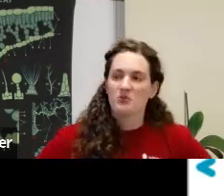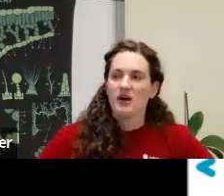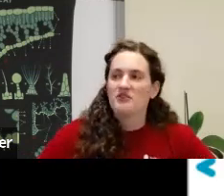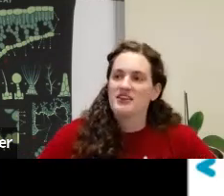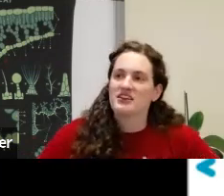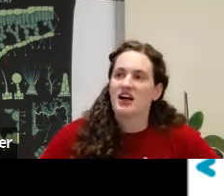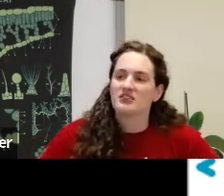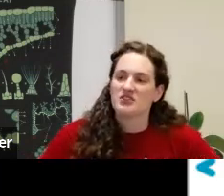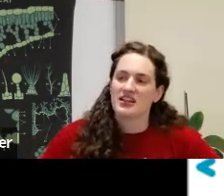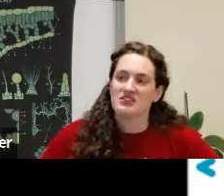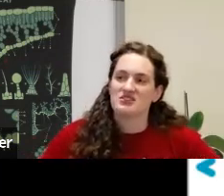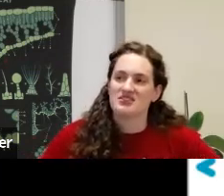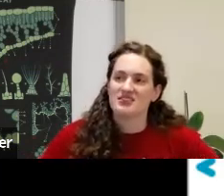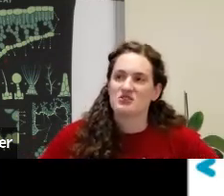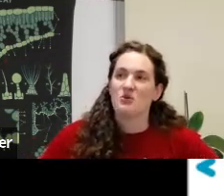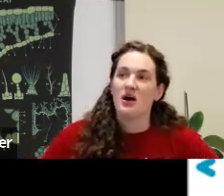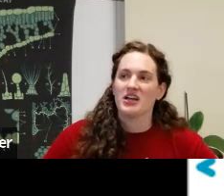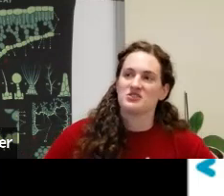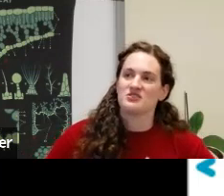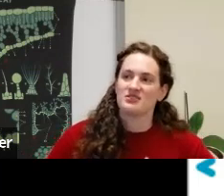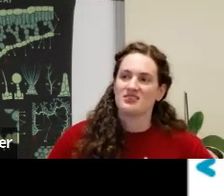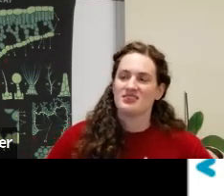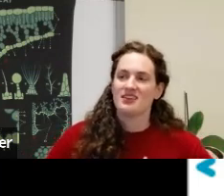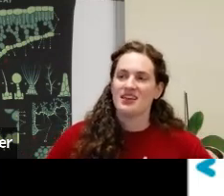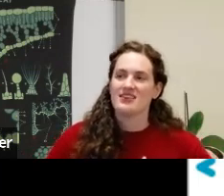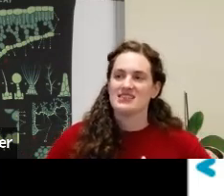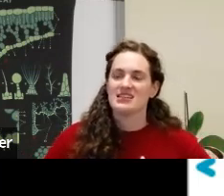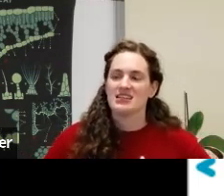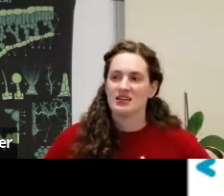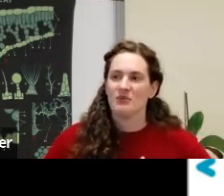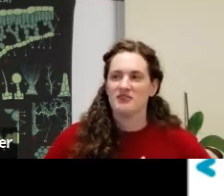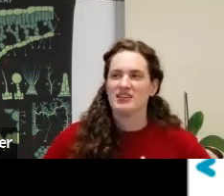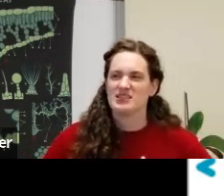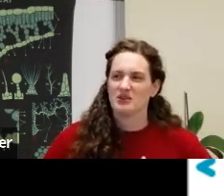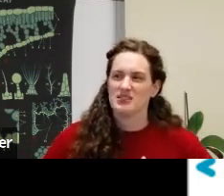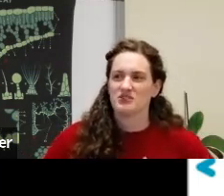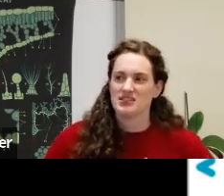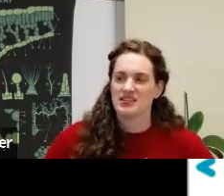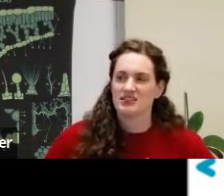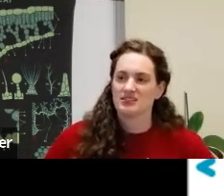Emily Borger: So why do you think the color changed so much in this tea and why do you think it smells interesting?